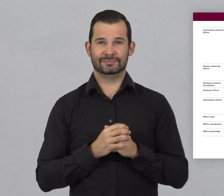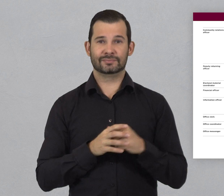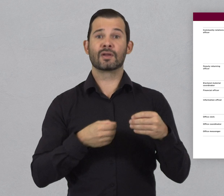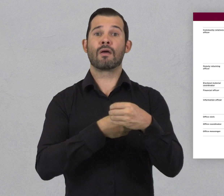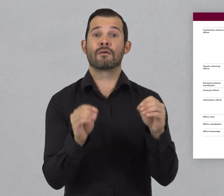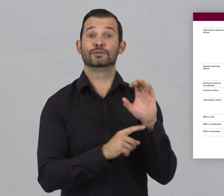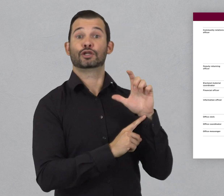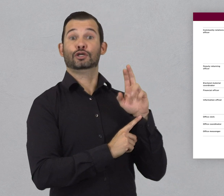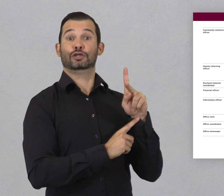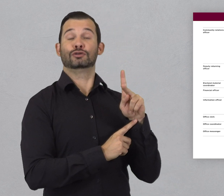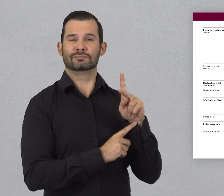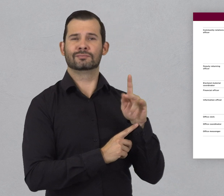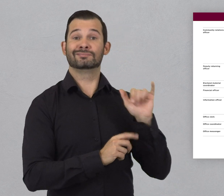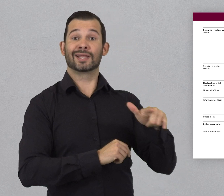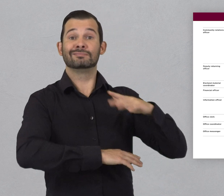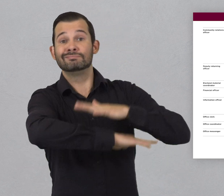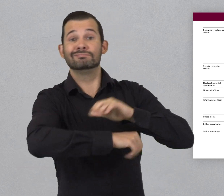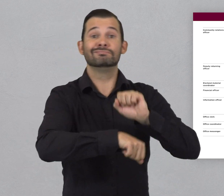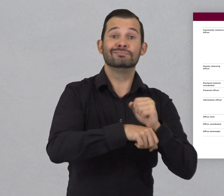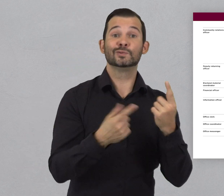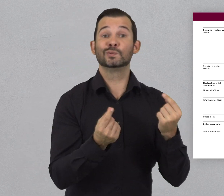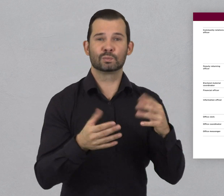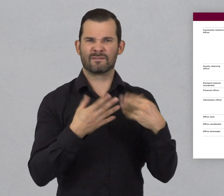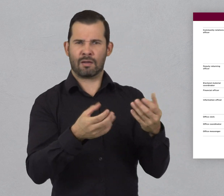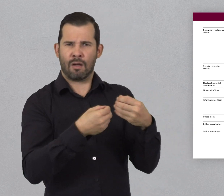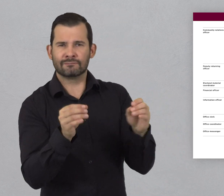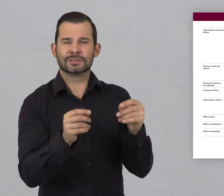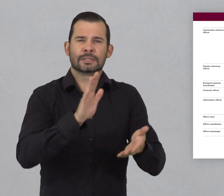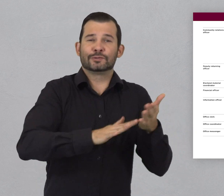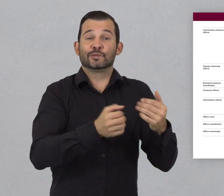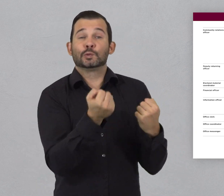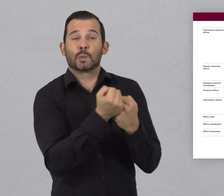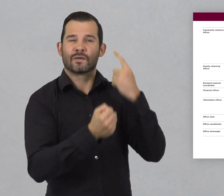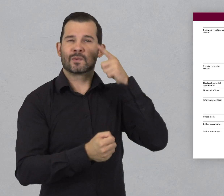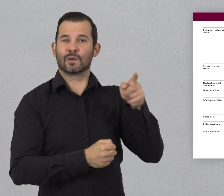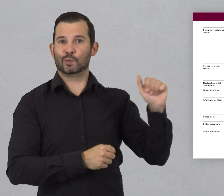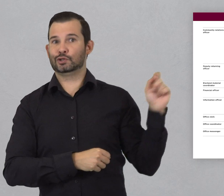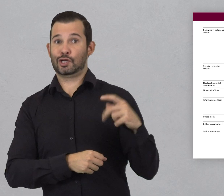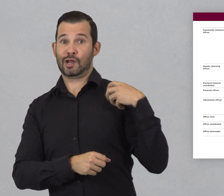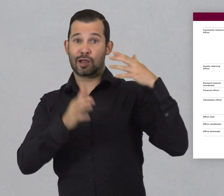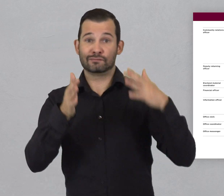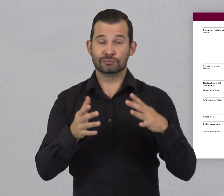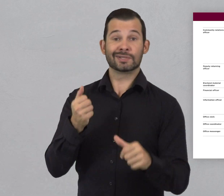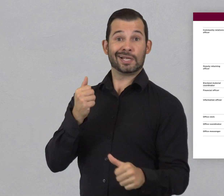Office clerk: The office clerk provides office and administrative support to the returning officer,